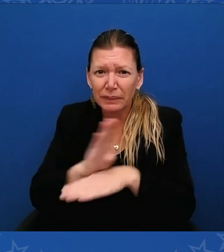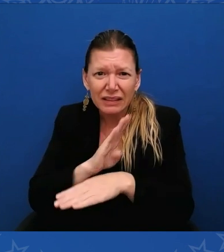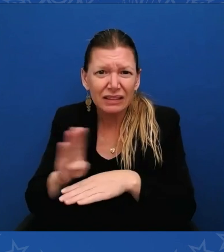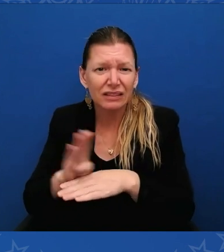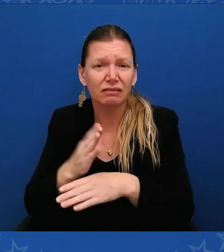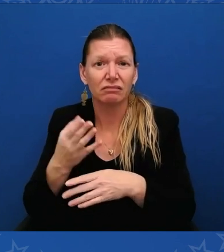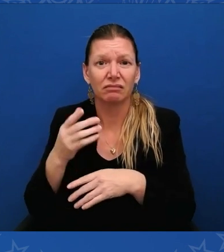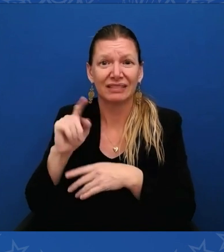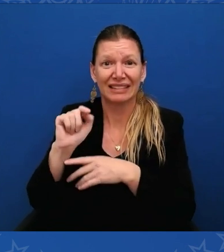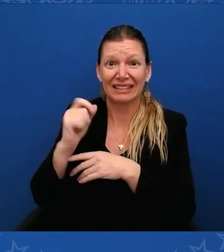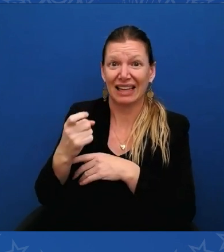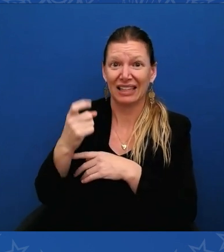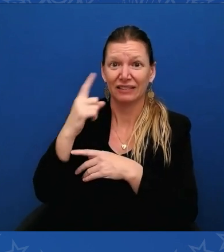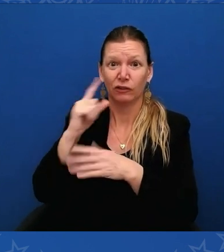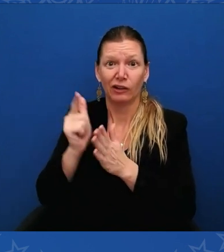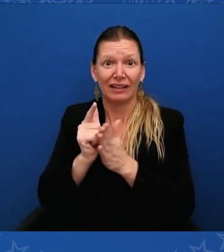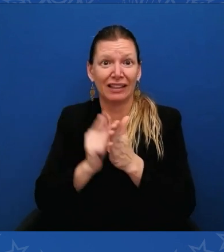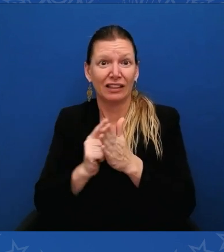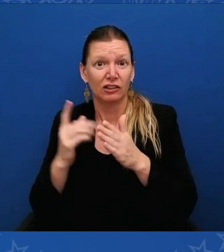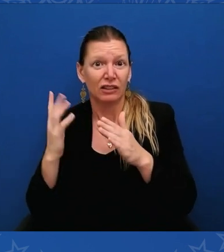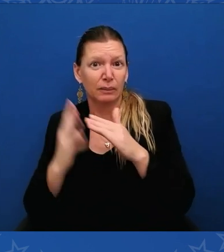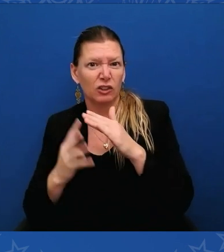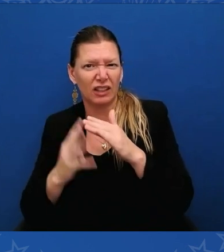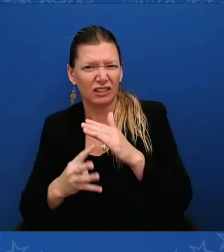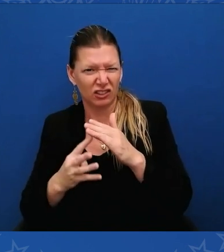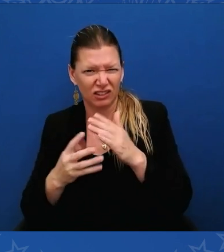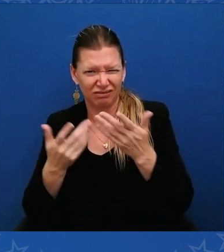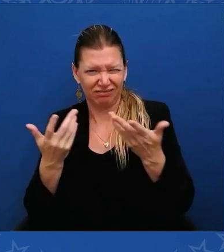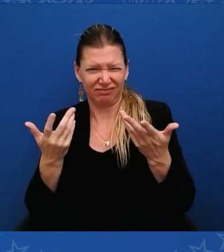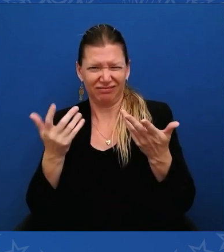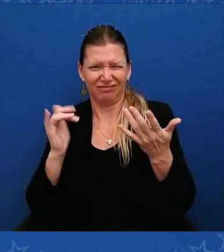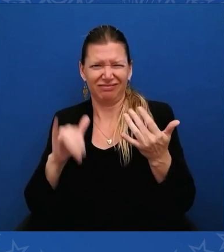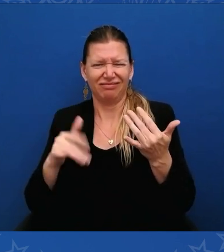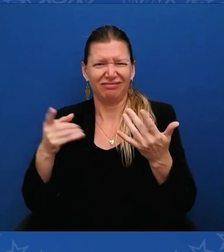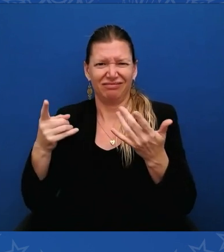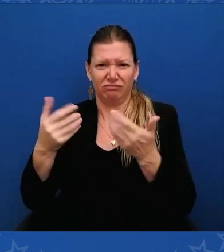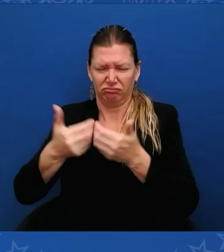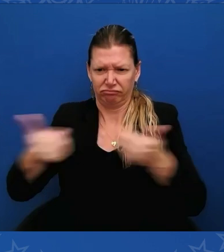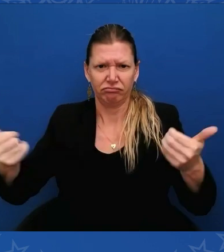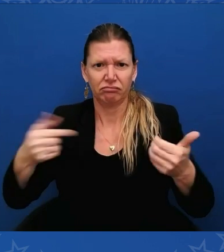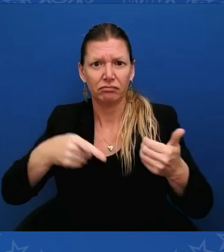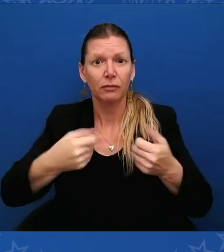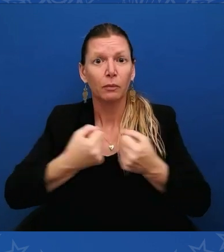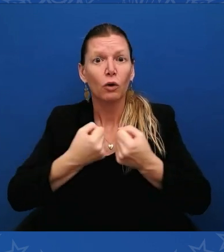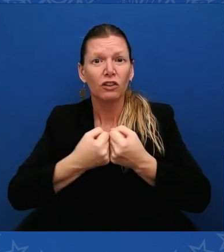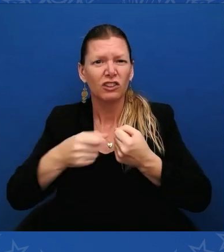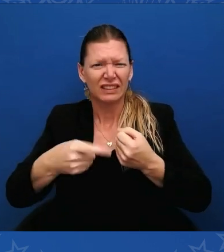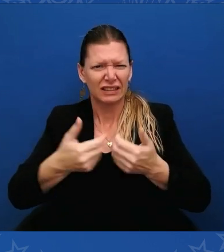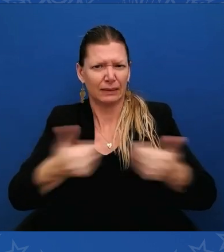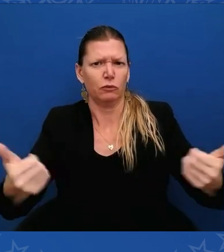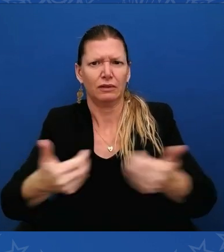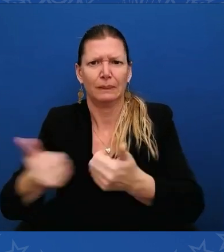He banned people based on their faith. And now Trump and extreme MAGA officials have an agenda,